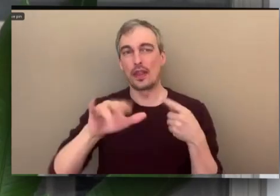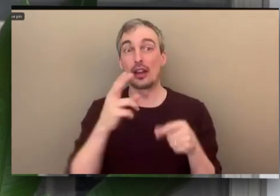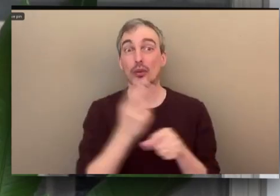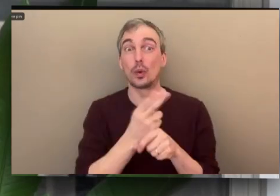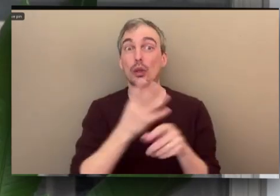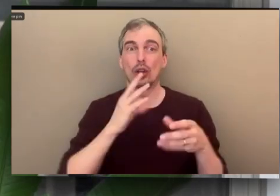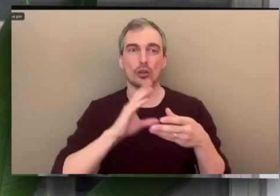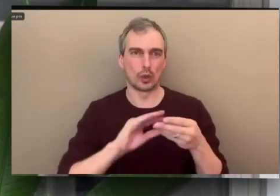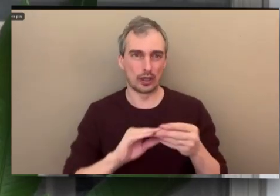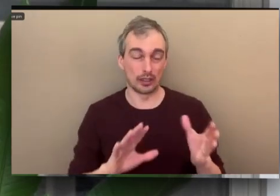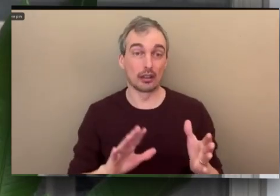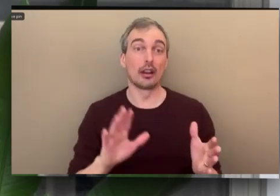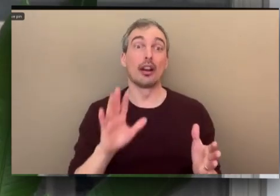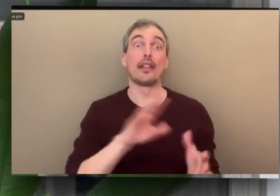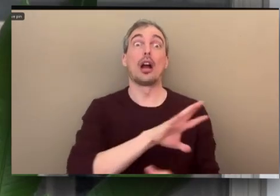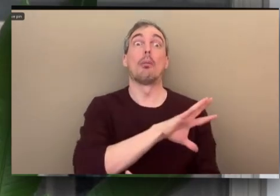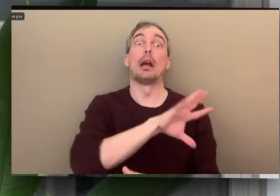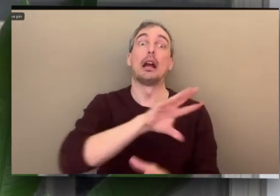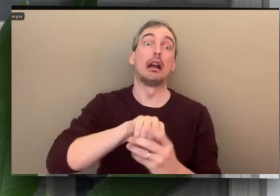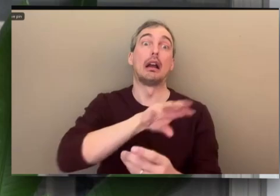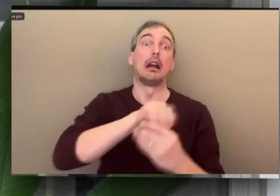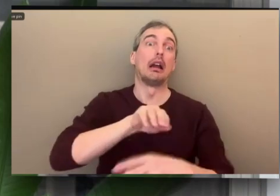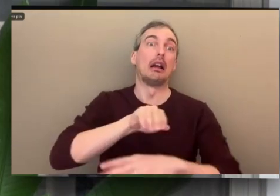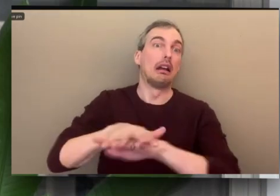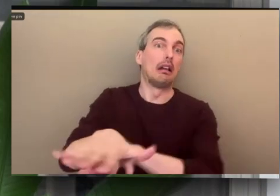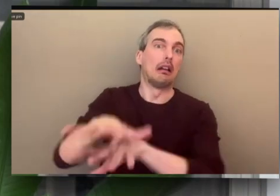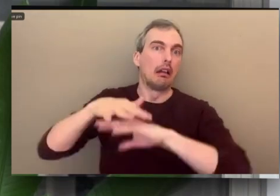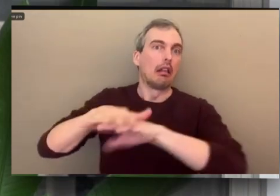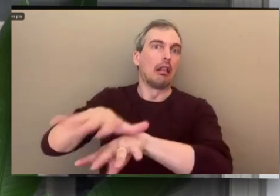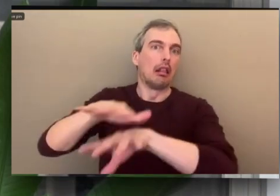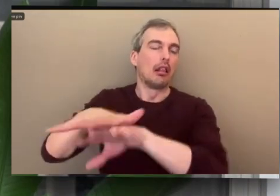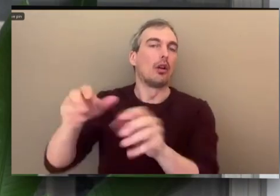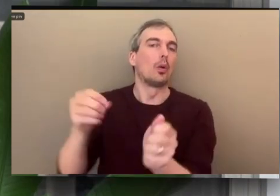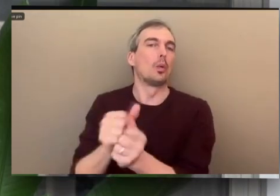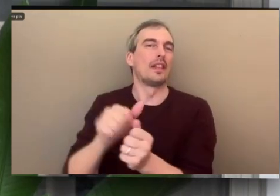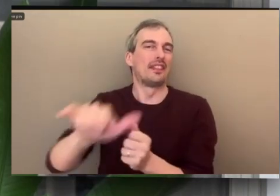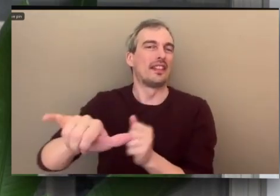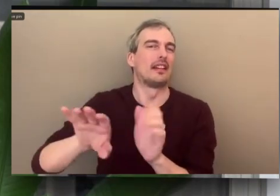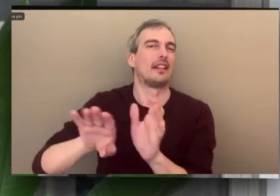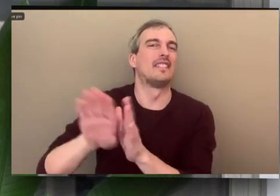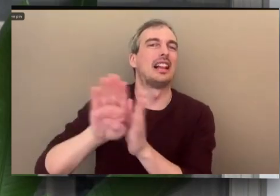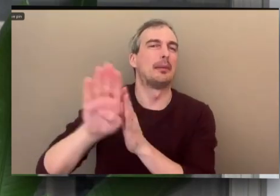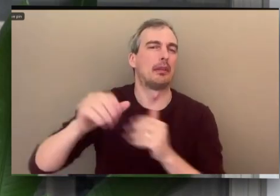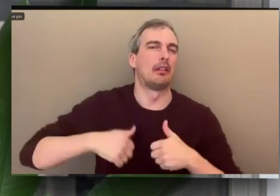product, that initiative, whatever you want to call it, we've cared for accessibility from day one.